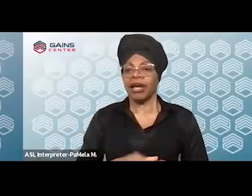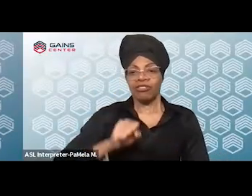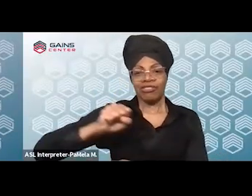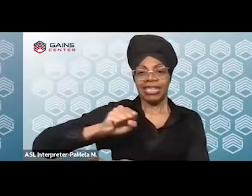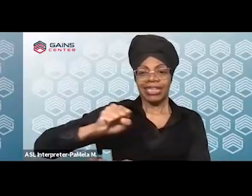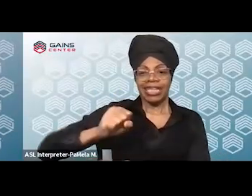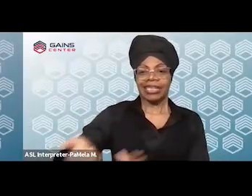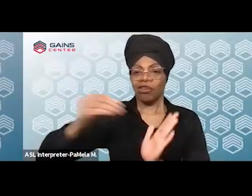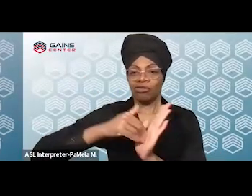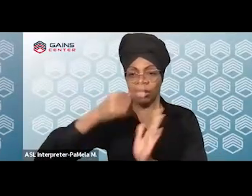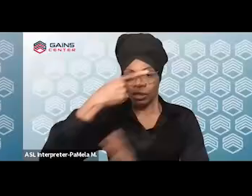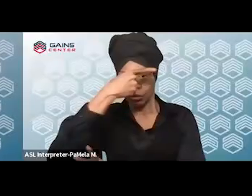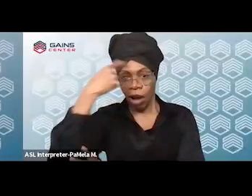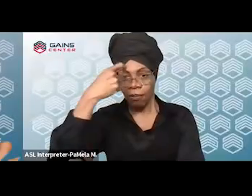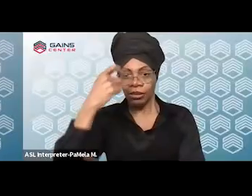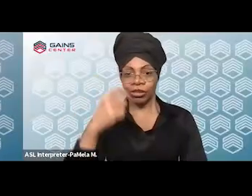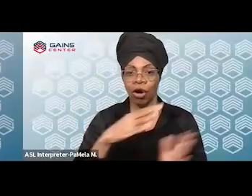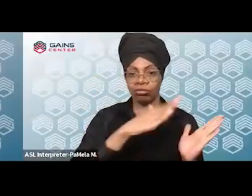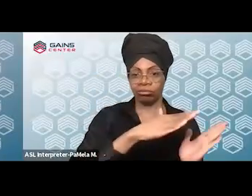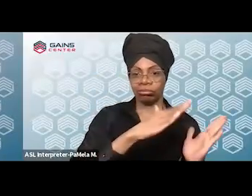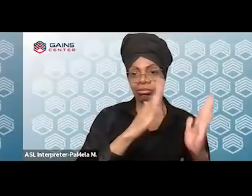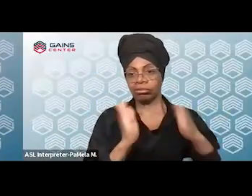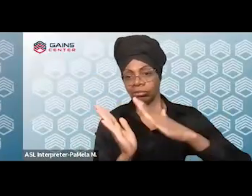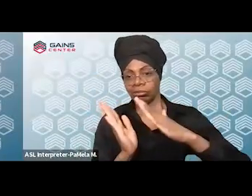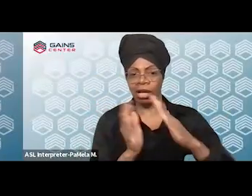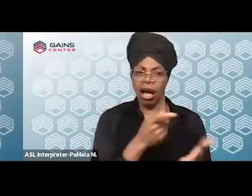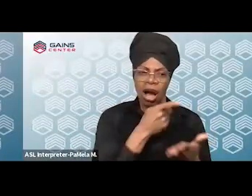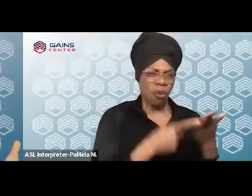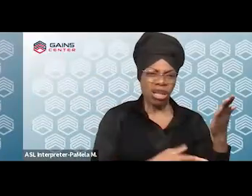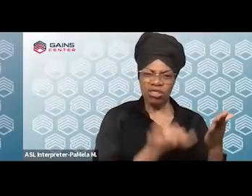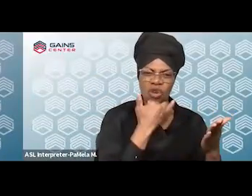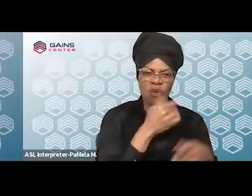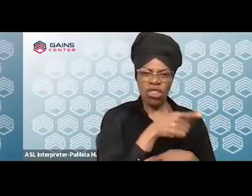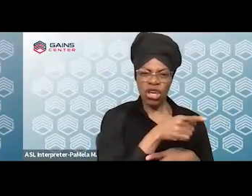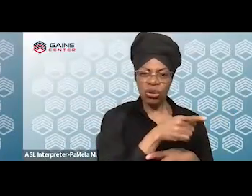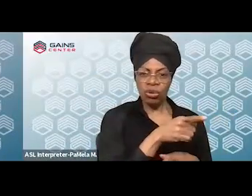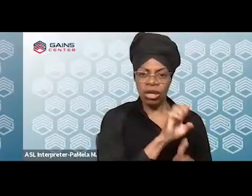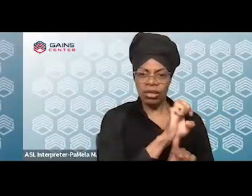So, we shift from what's wrong with you in this environment to what happened to you.